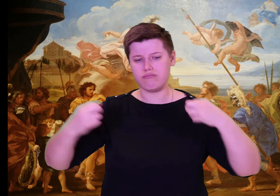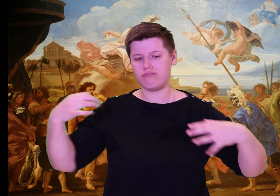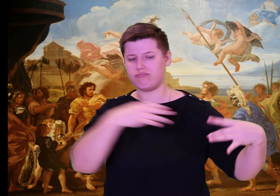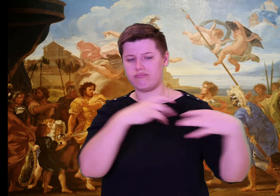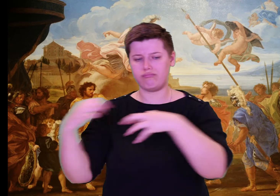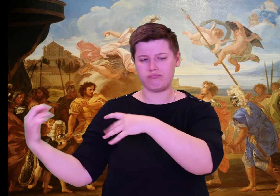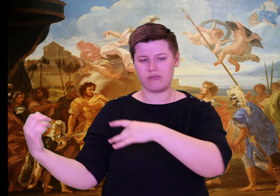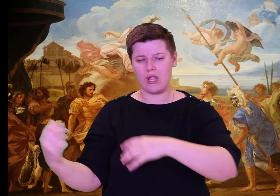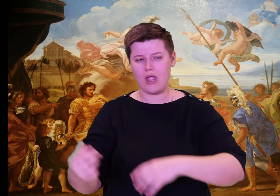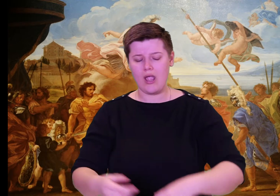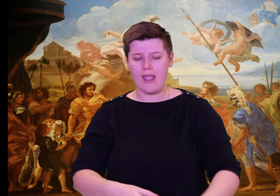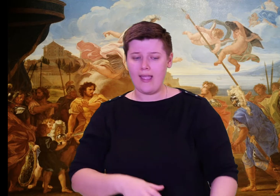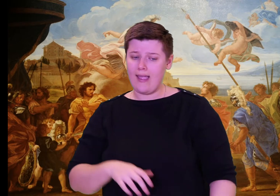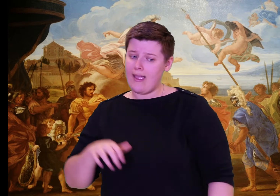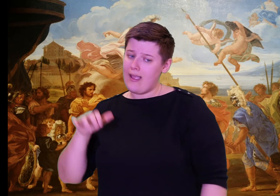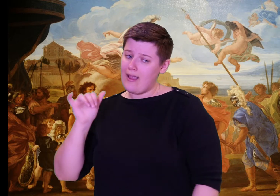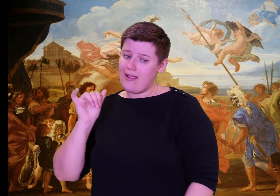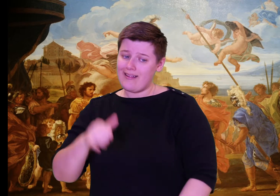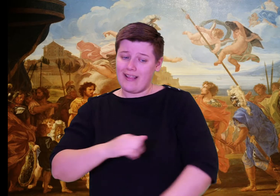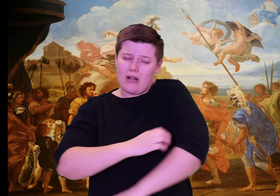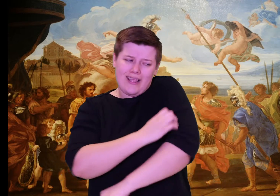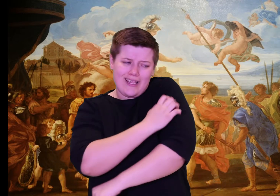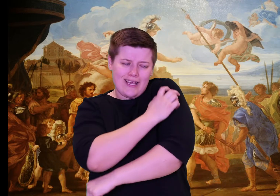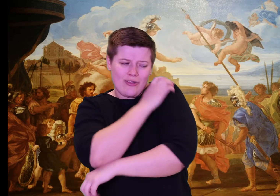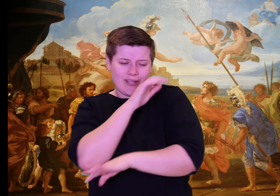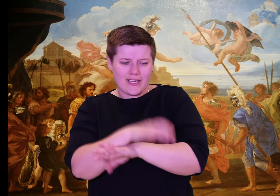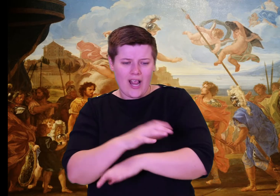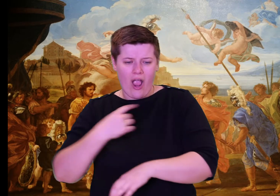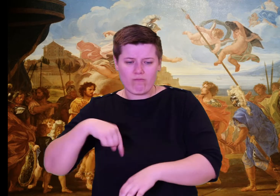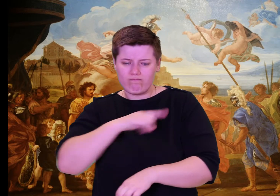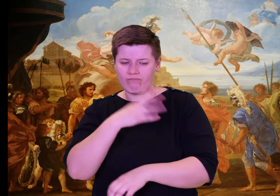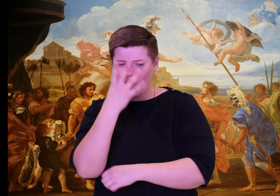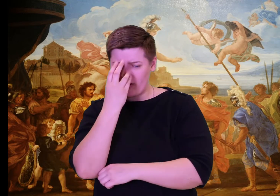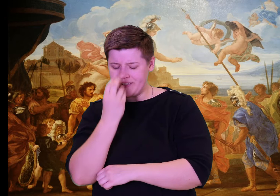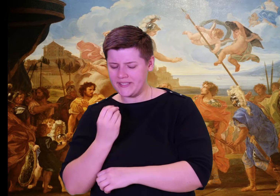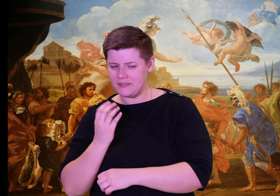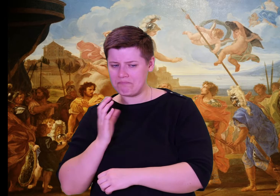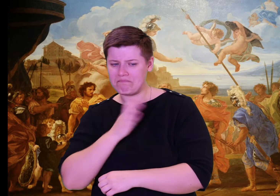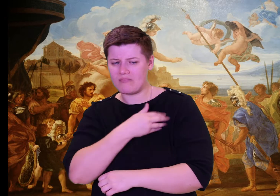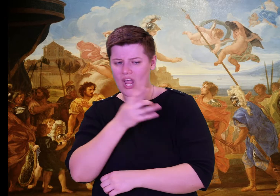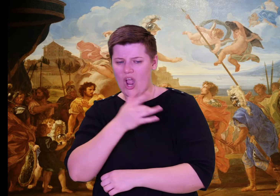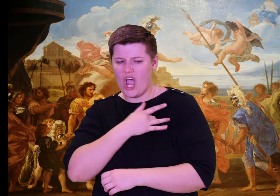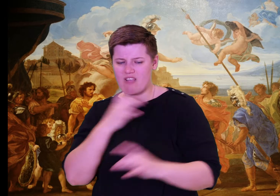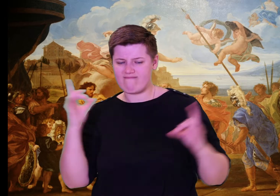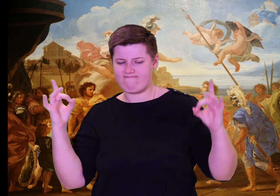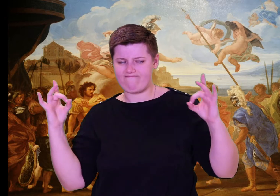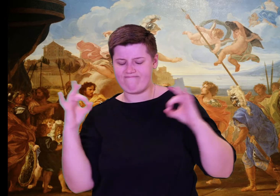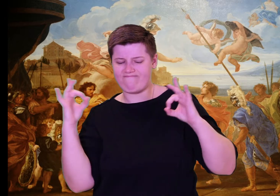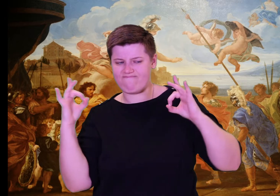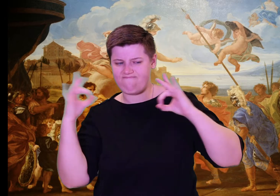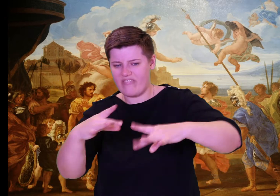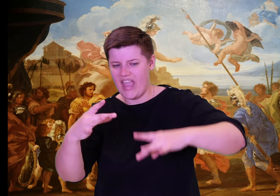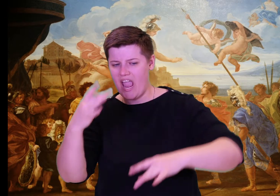So those two stood and argued angrily, and with a dreadful clash of arms the